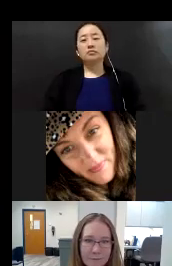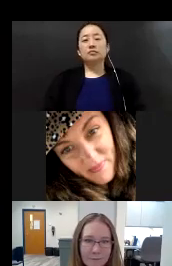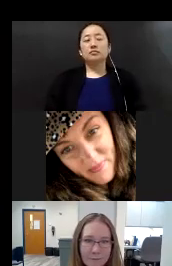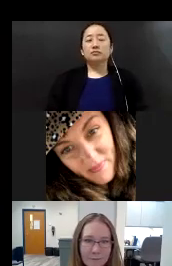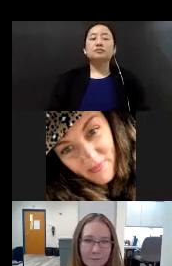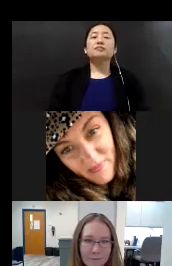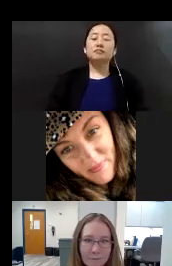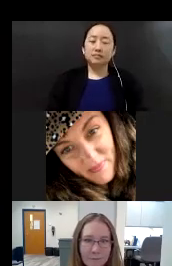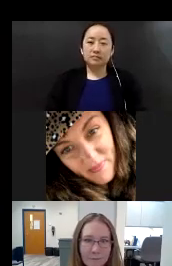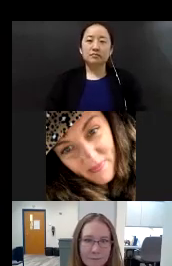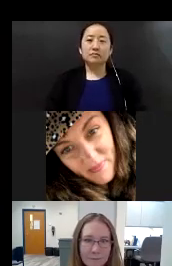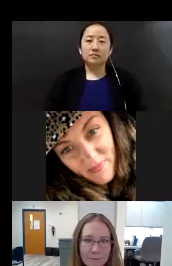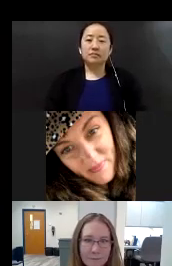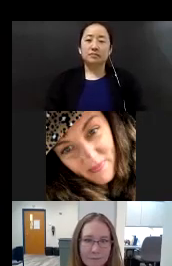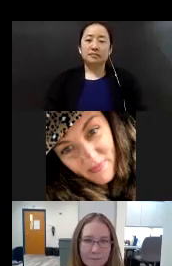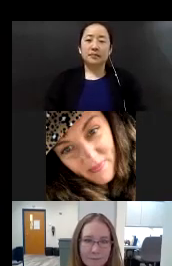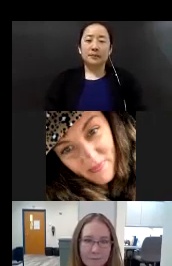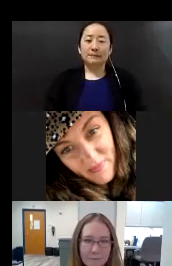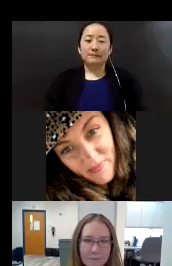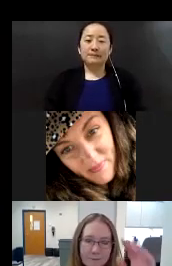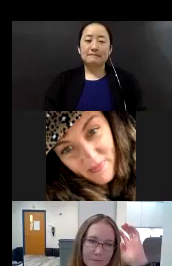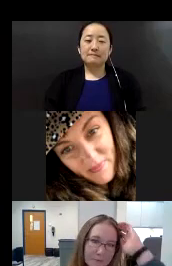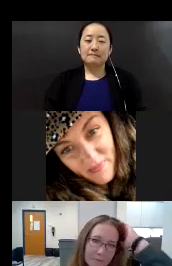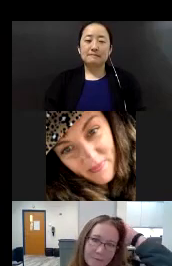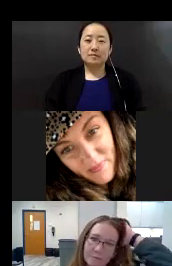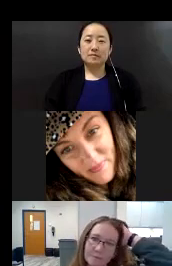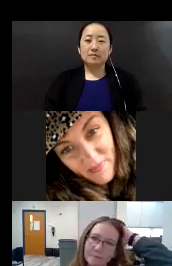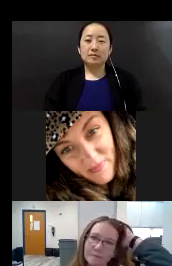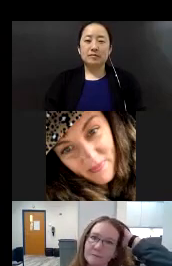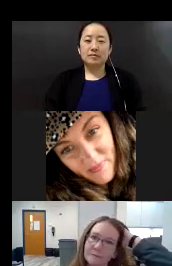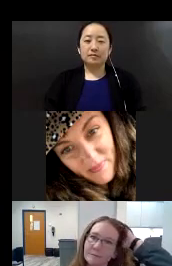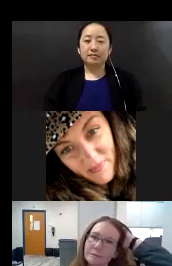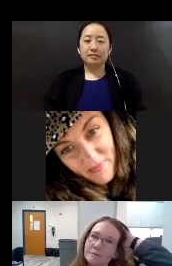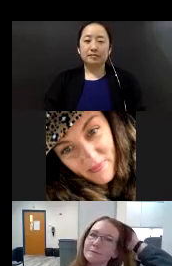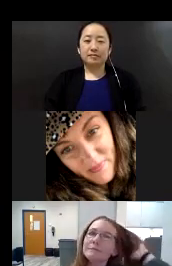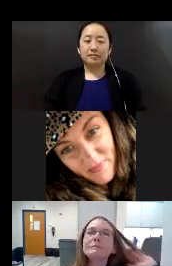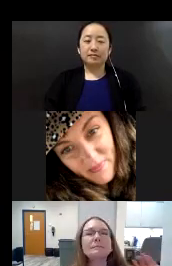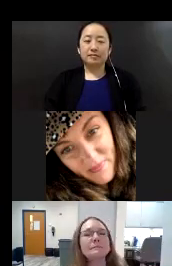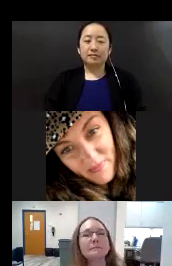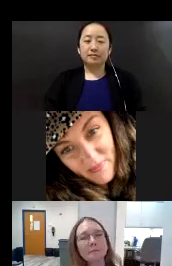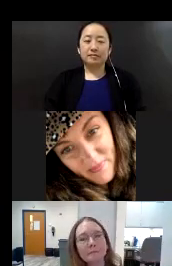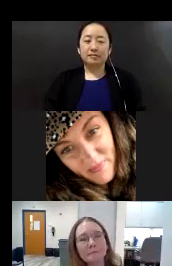OKAY. SO, I TALKED ABOUT THEY ARE CONSIDERING TWO DIFFERENT HOMES.